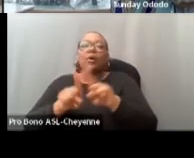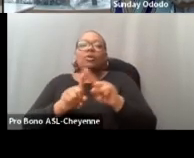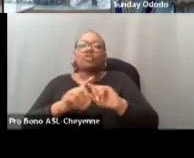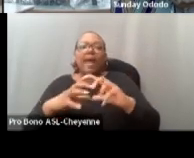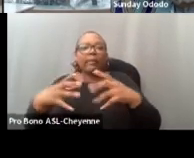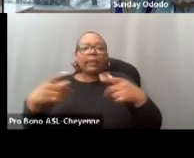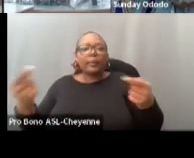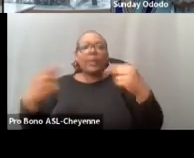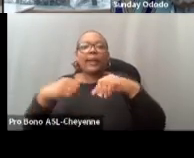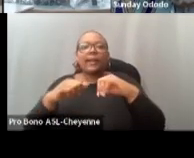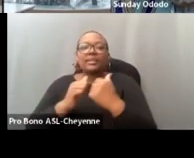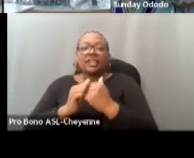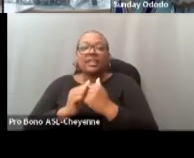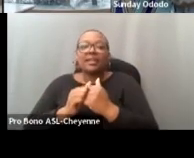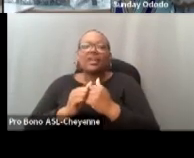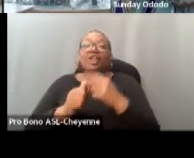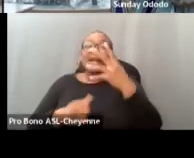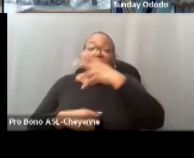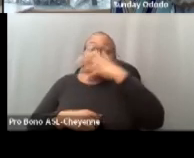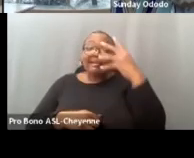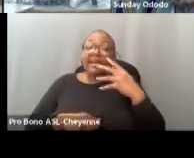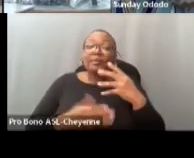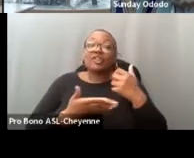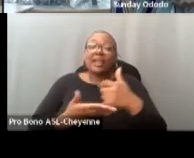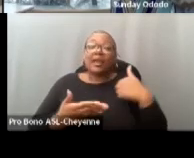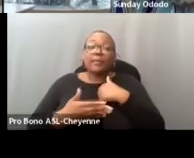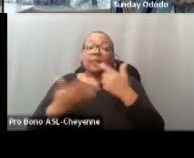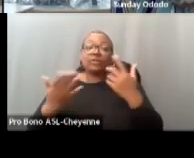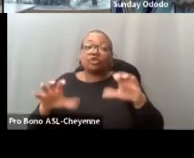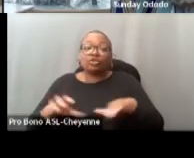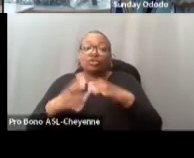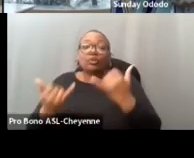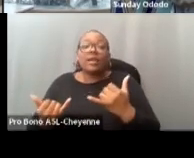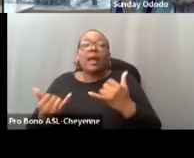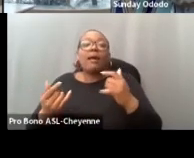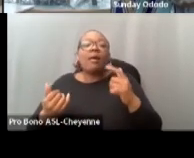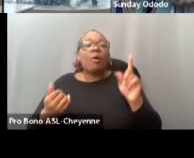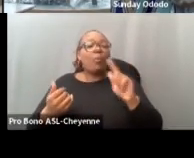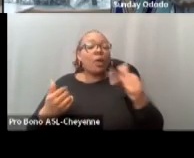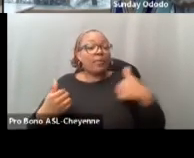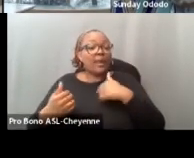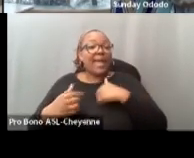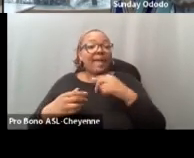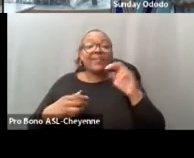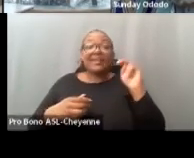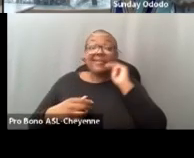Because that's what immigration has helped us to do now, that we're having Nigeria, you know,